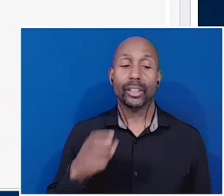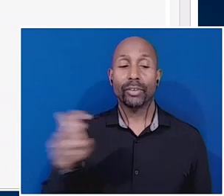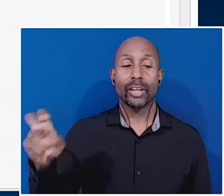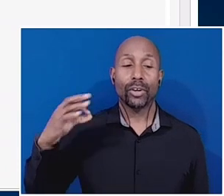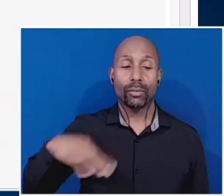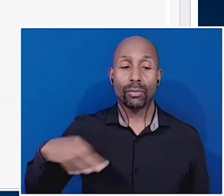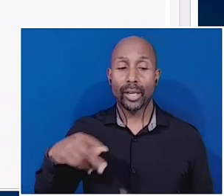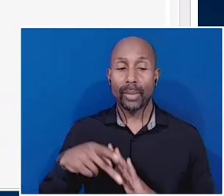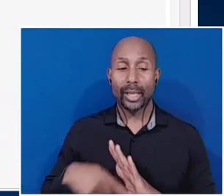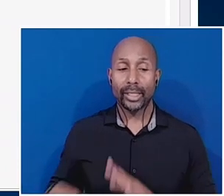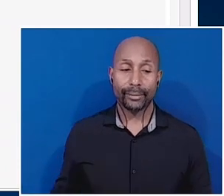Michael Cioce.